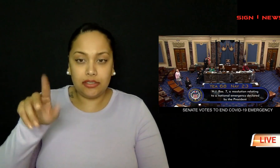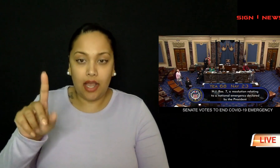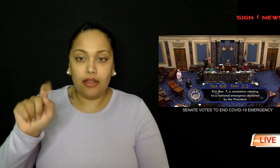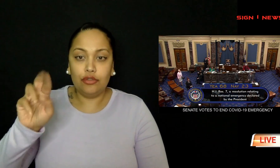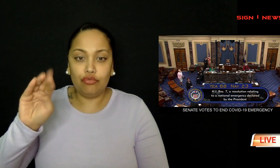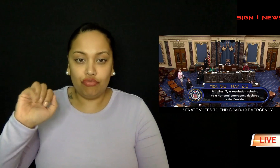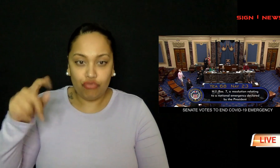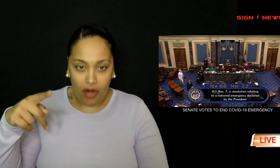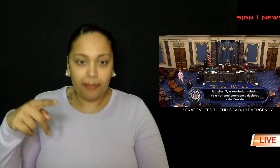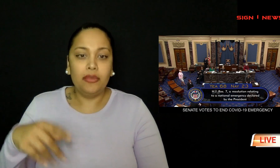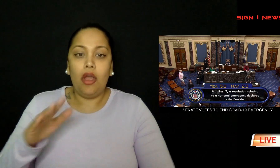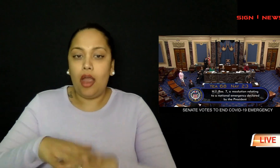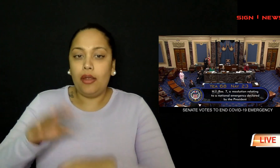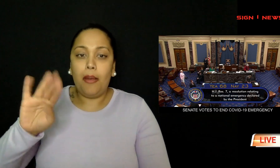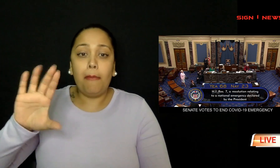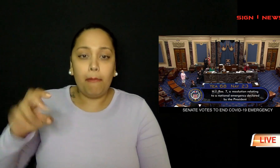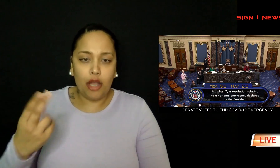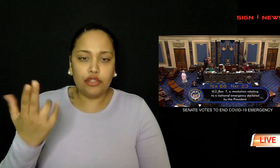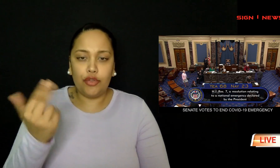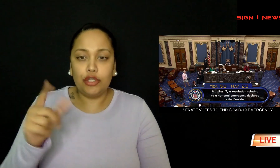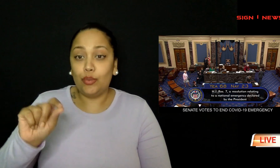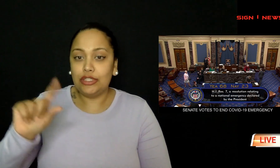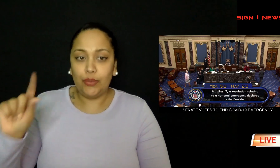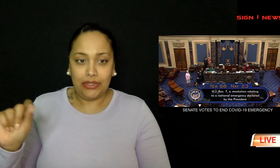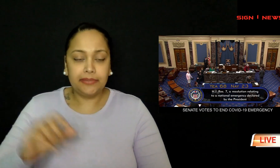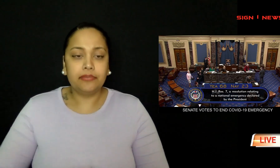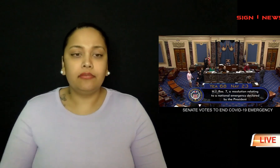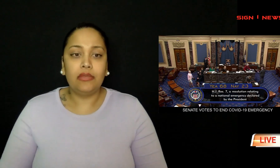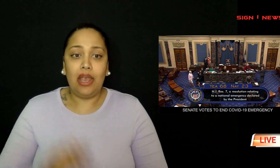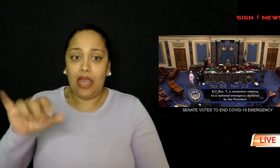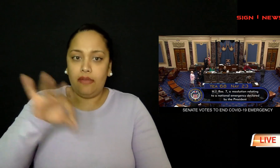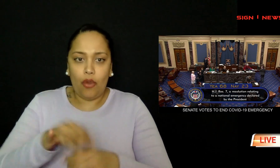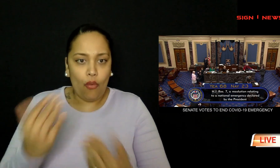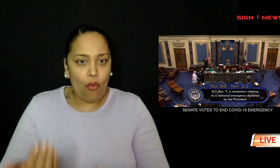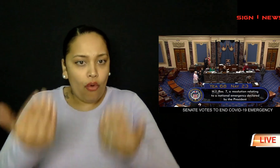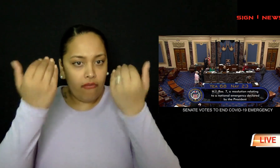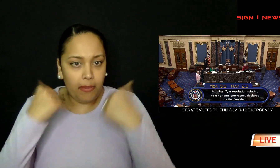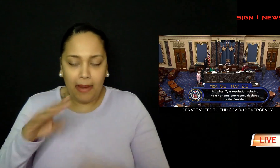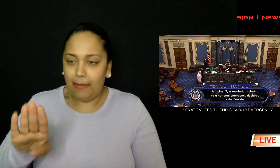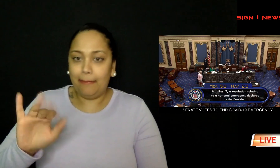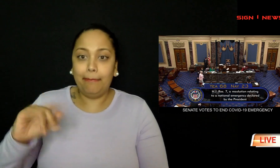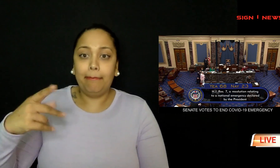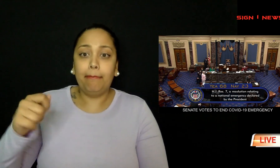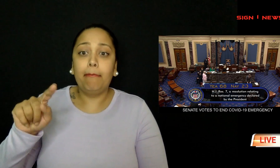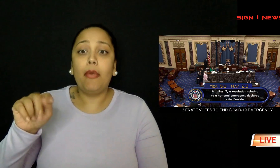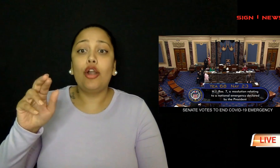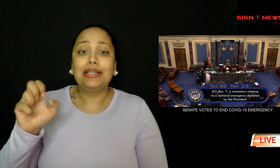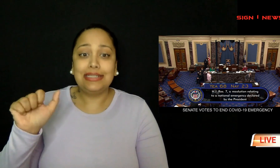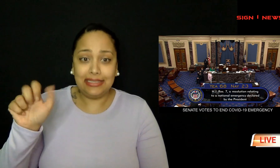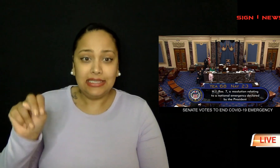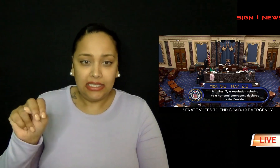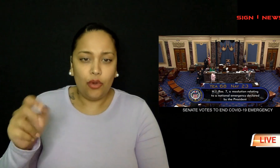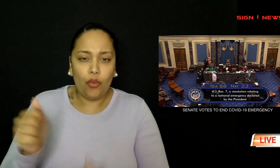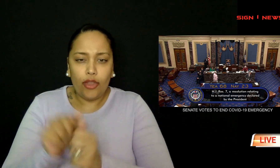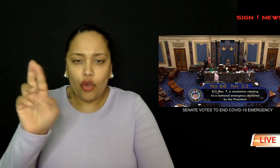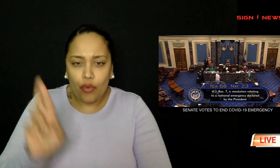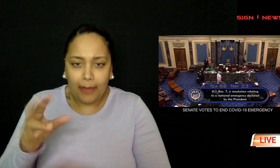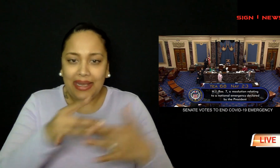by then-President Donald Trump on March 13, 2020 the vote was overwhelmingly bipartisan